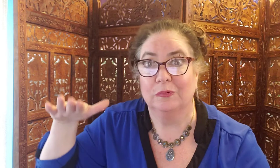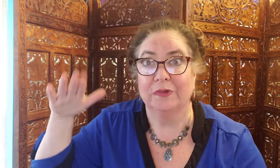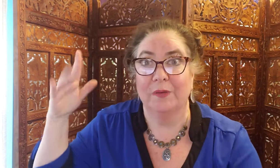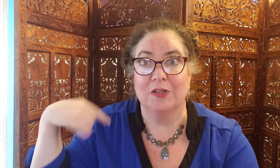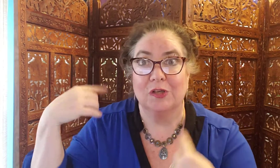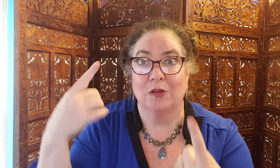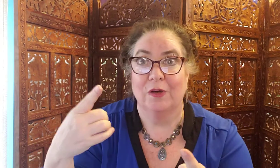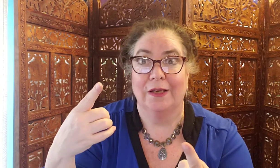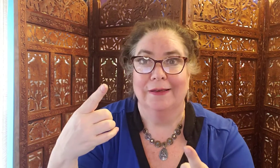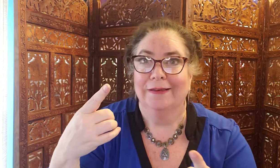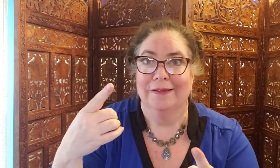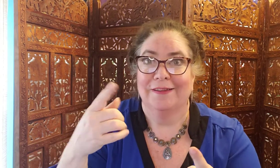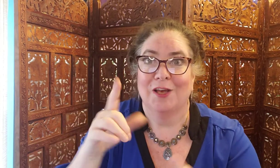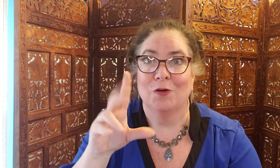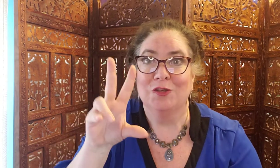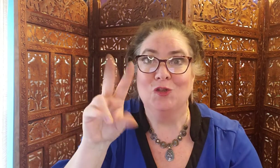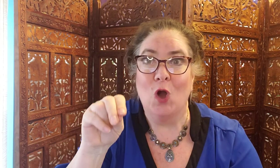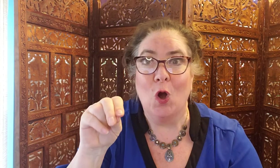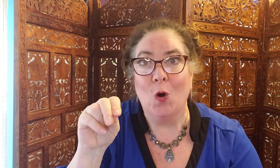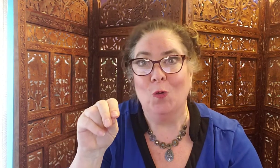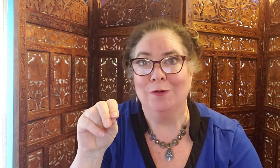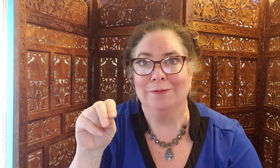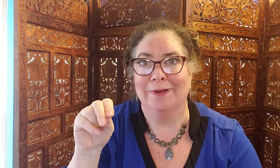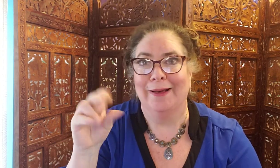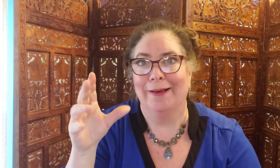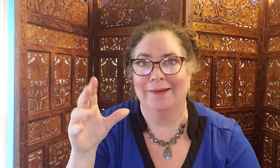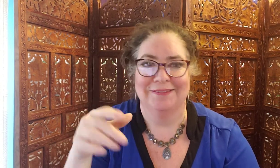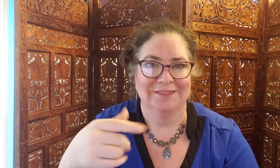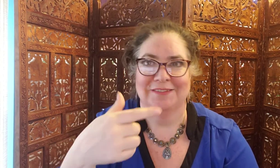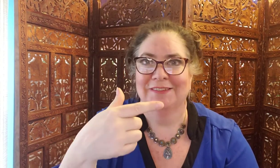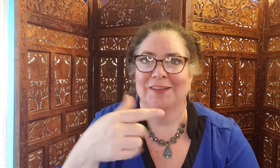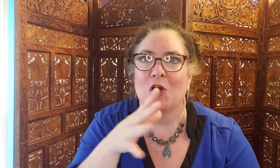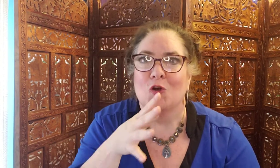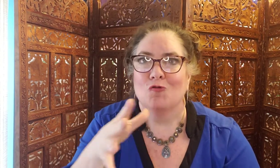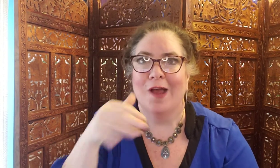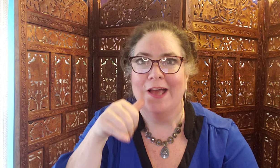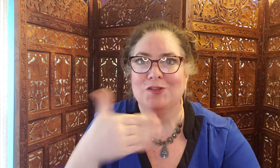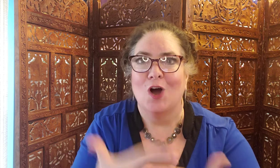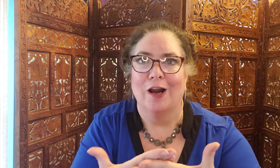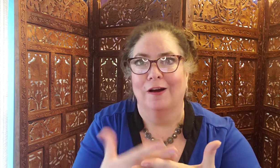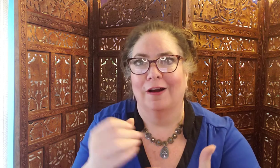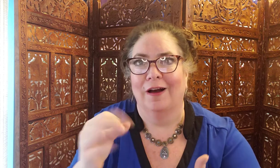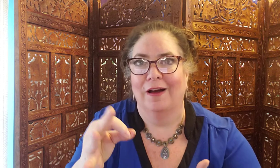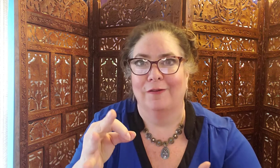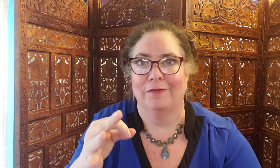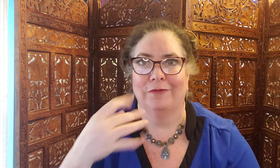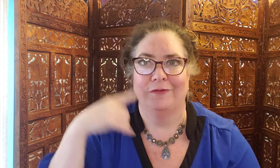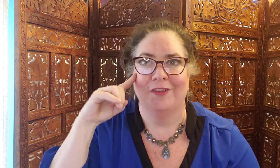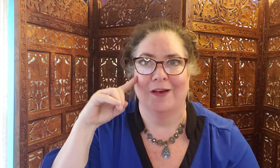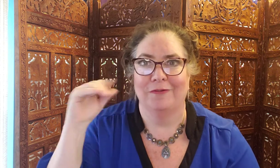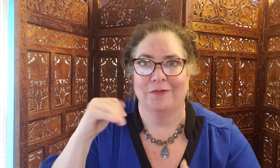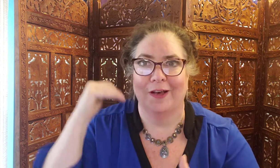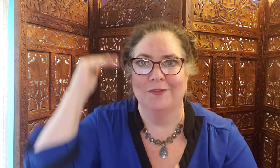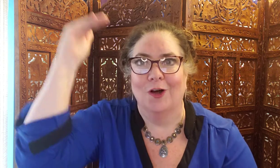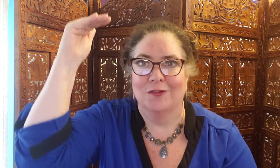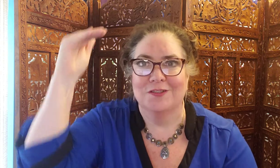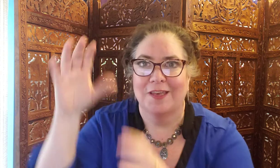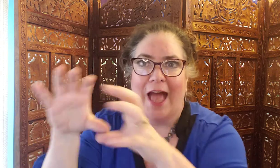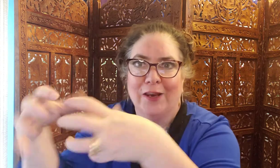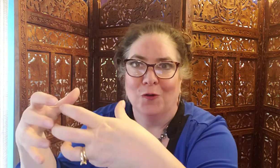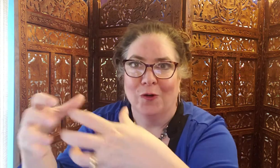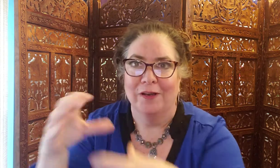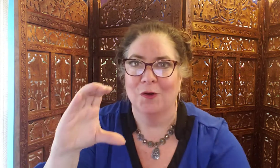pretty much all my life. There is no "granddaughter of deaf adults" (GODA) category no